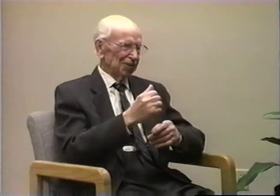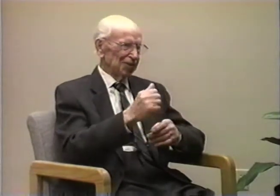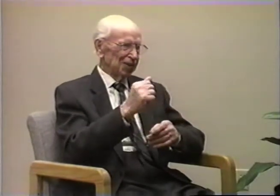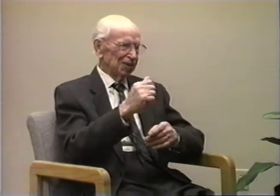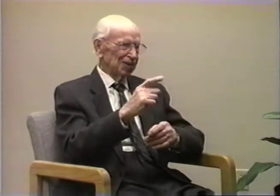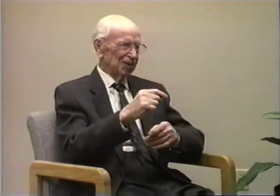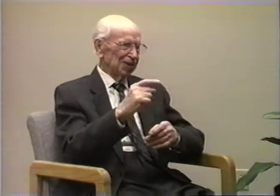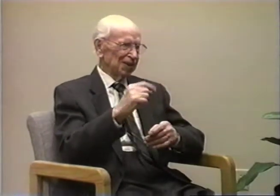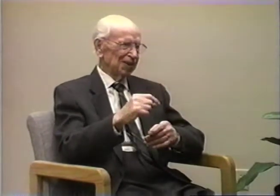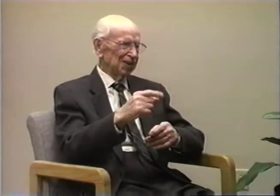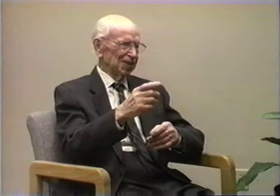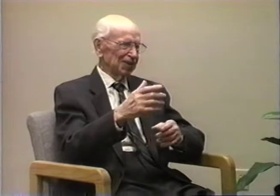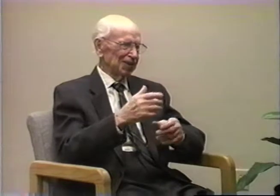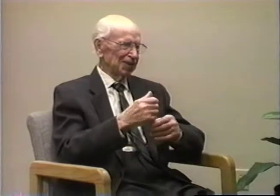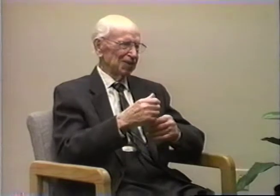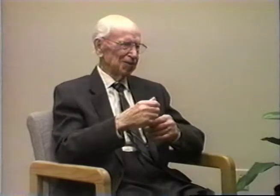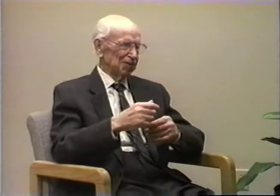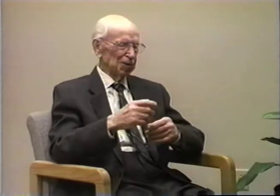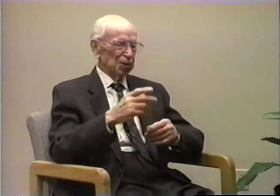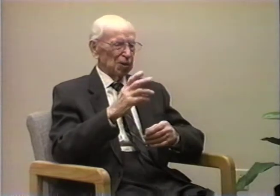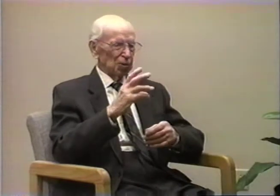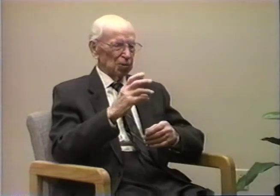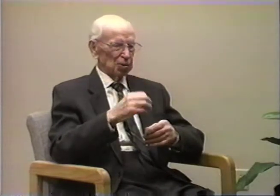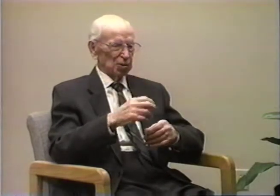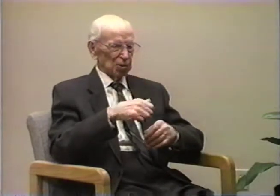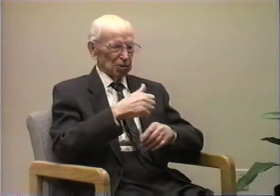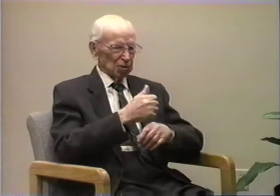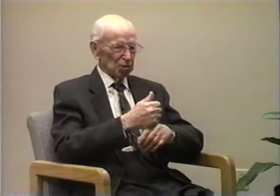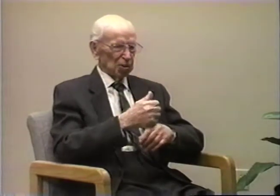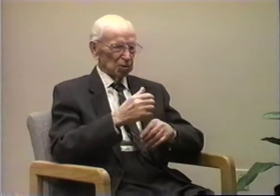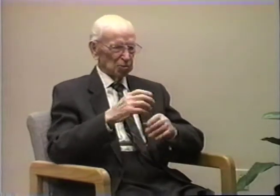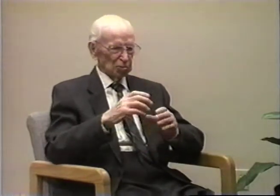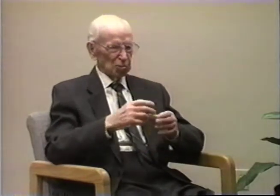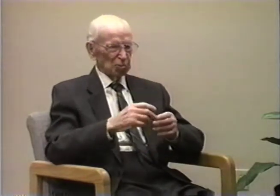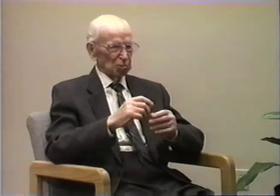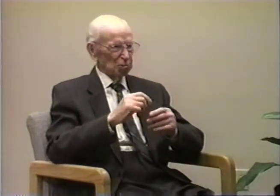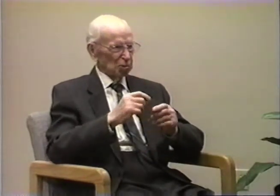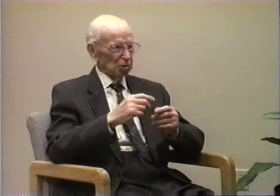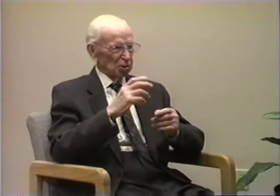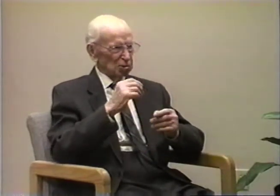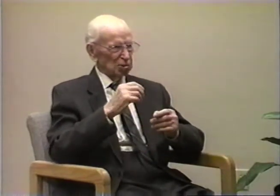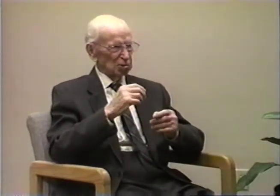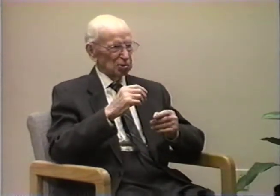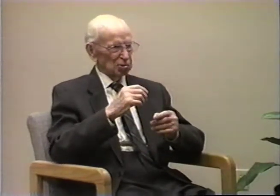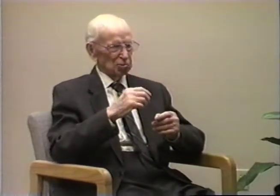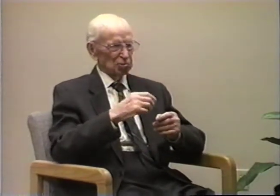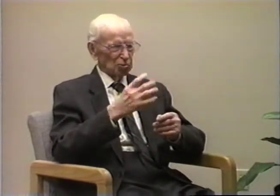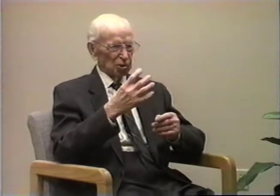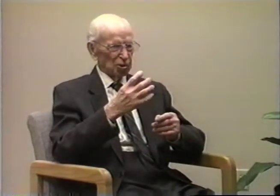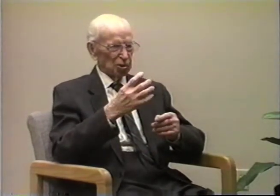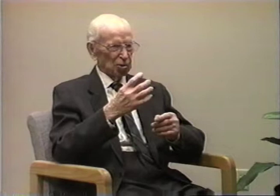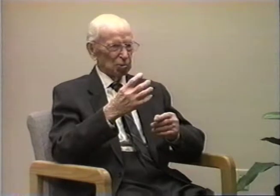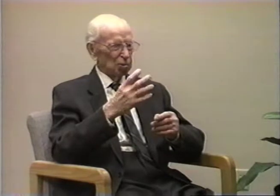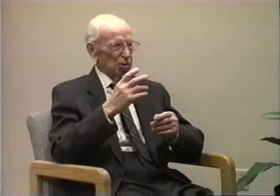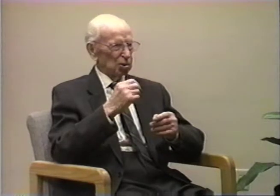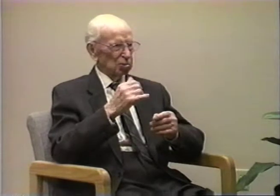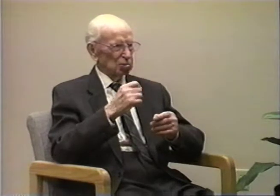that we had gotten from the AT&T company. We started to set up the machines.